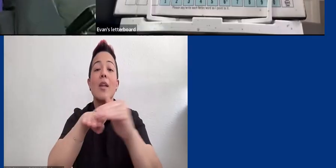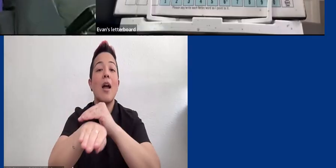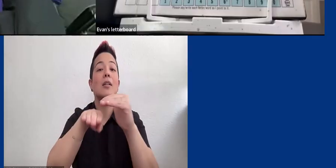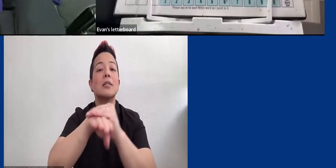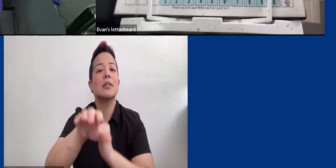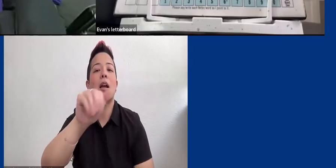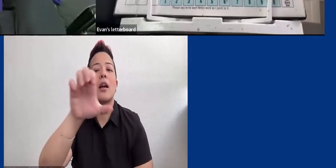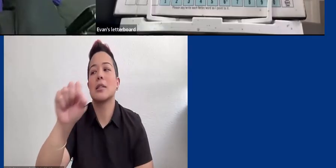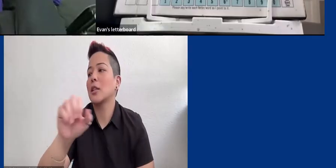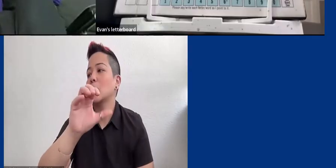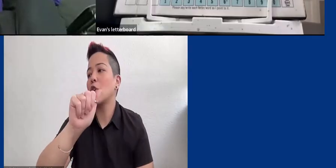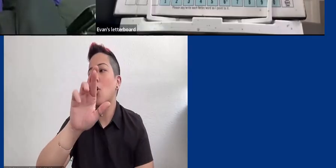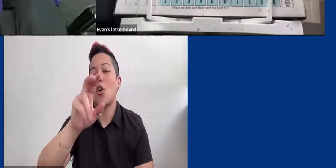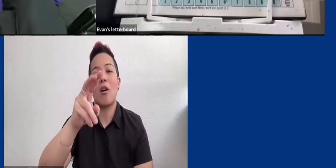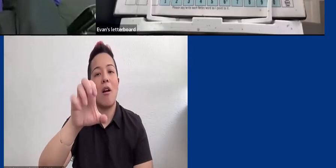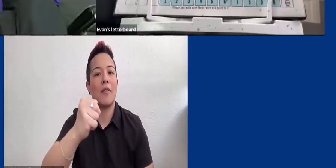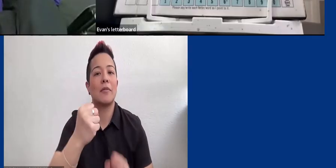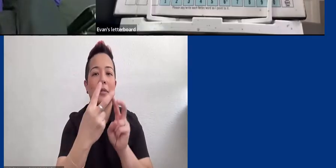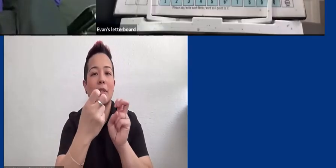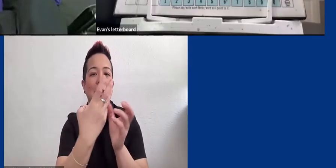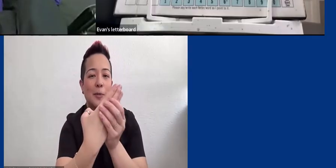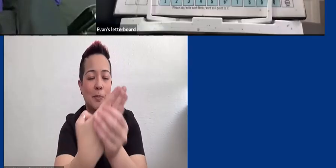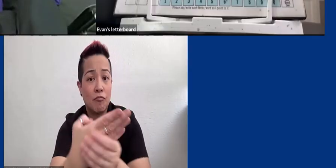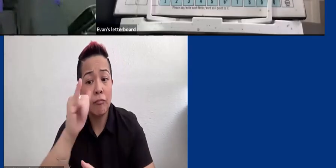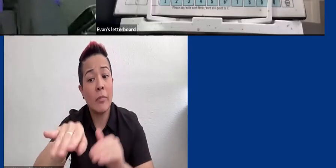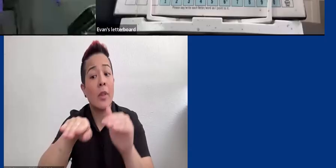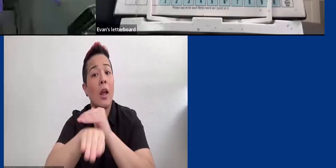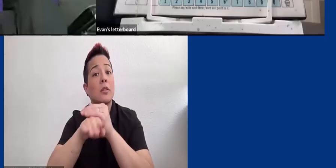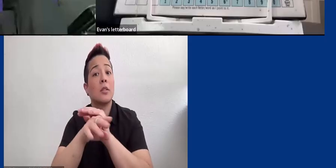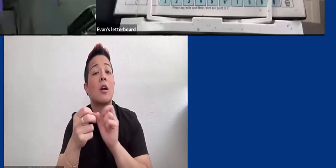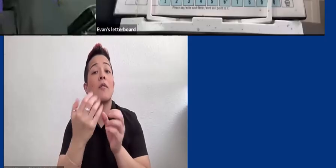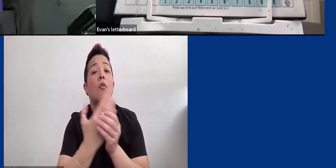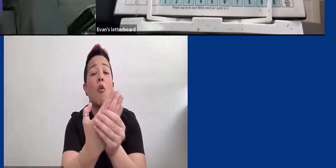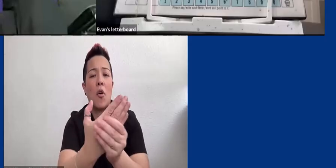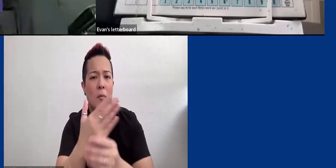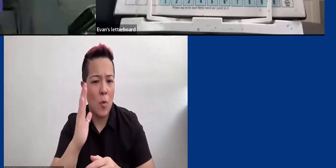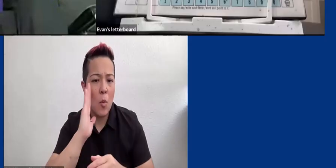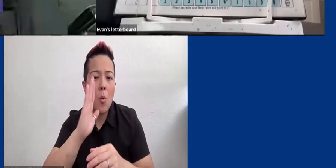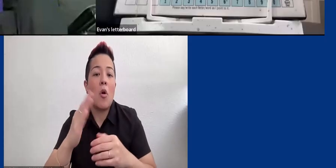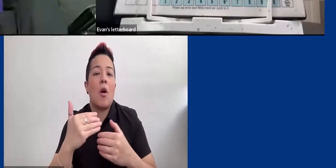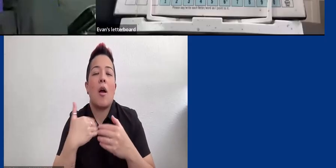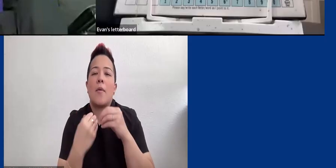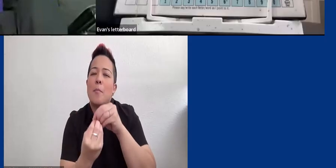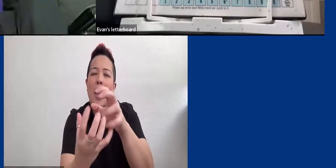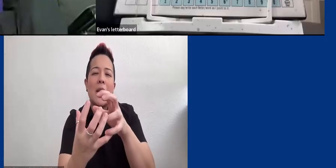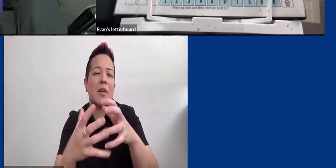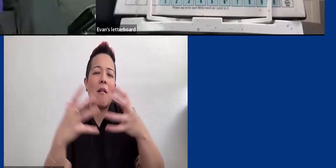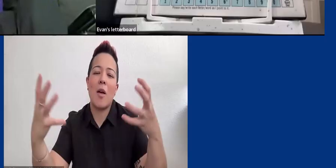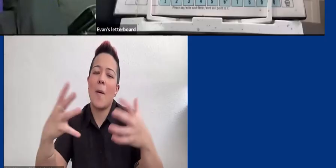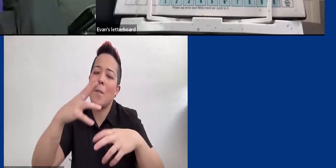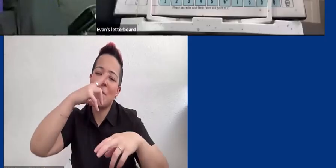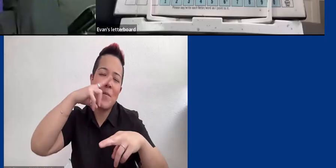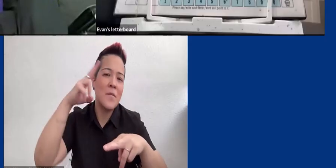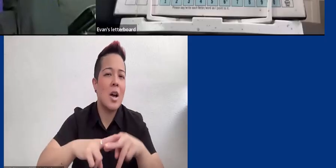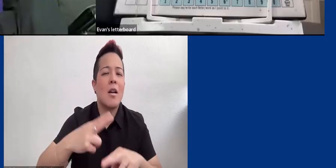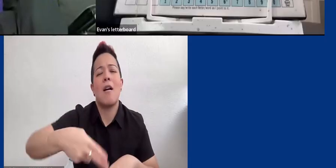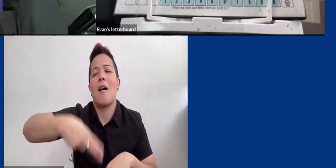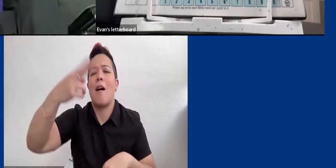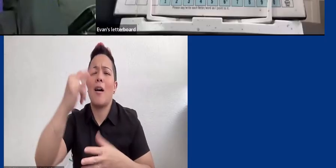The Access Archives will manifest as a series of fun, highly engaging, and relatively short video